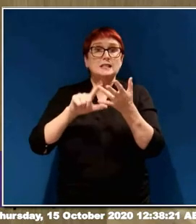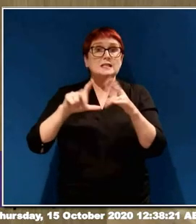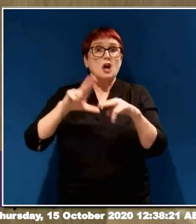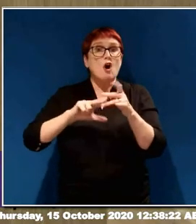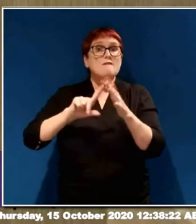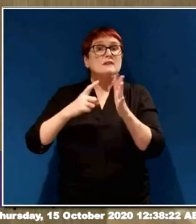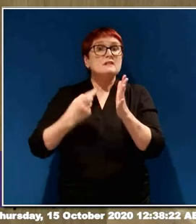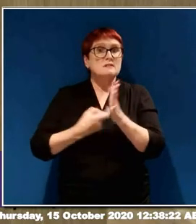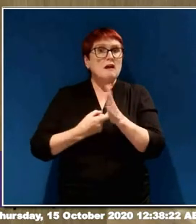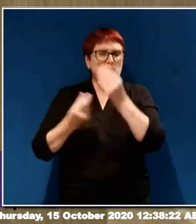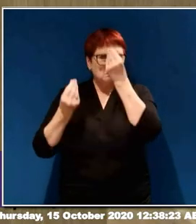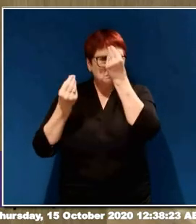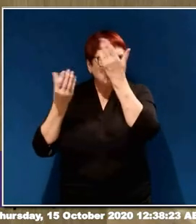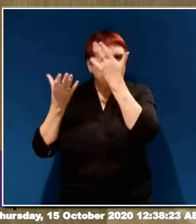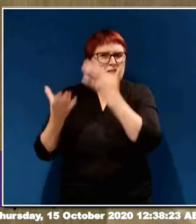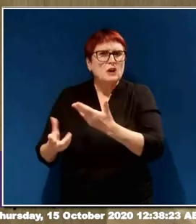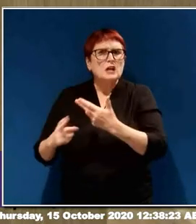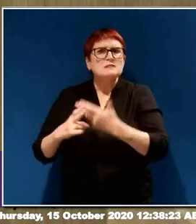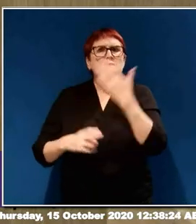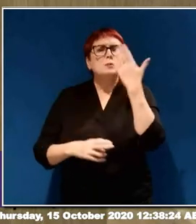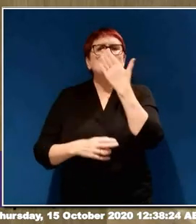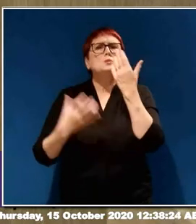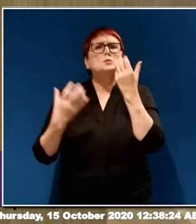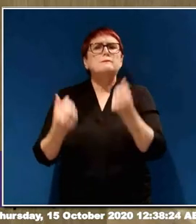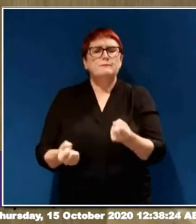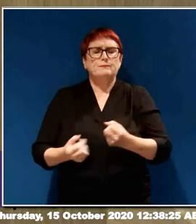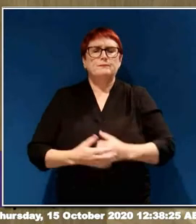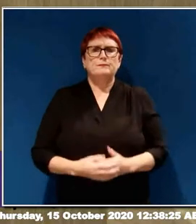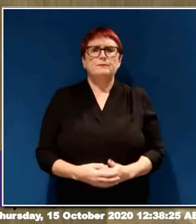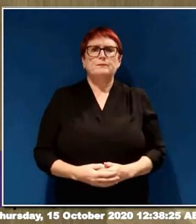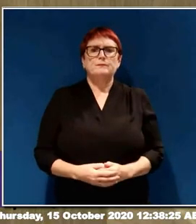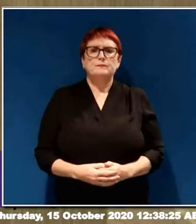They provide some -